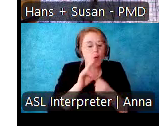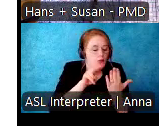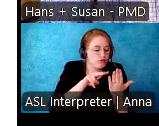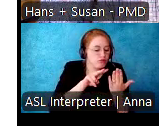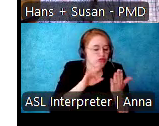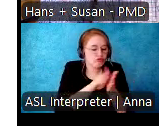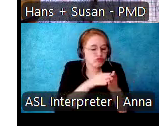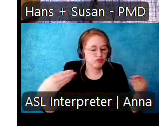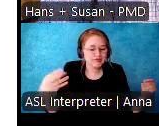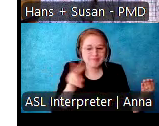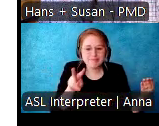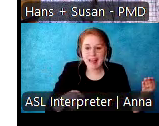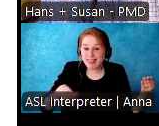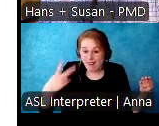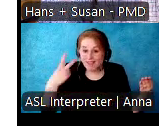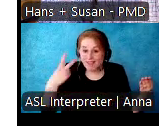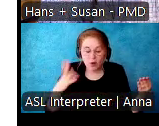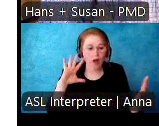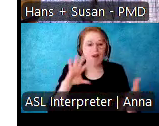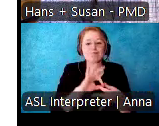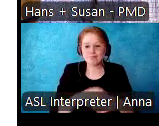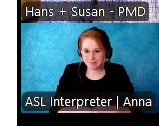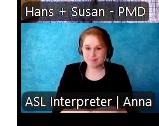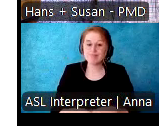And with that we have specialty print publications